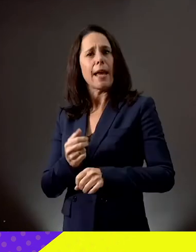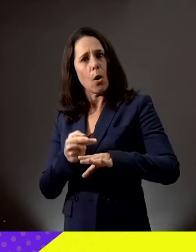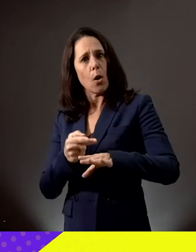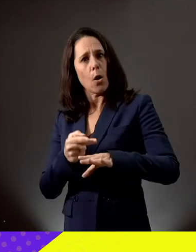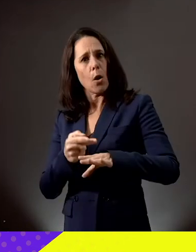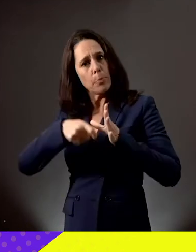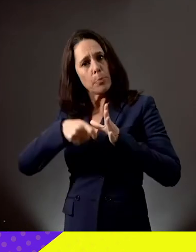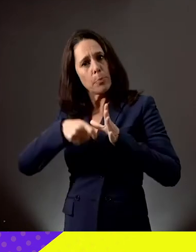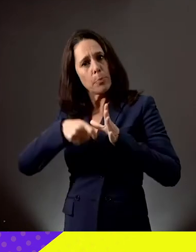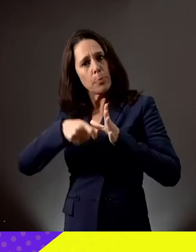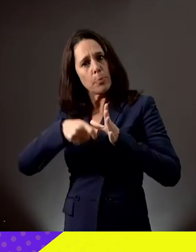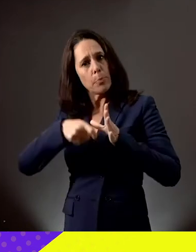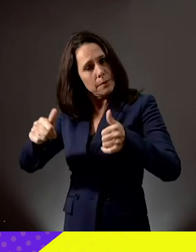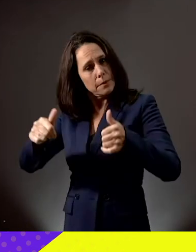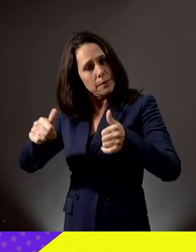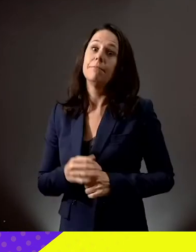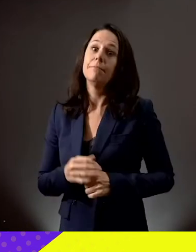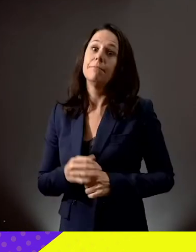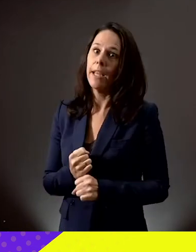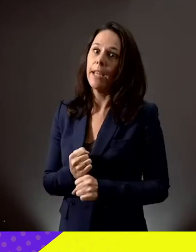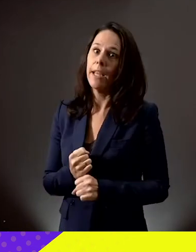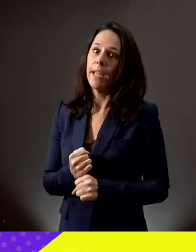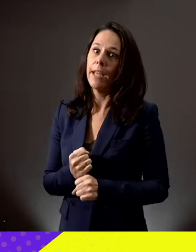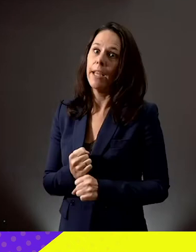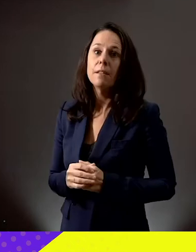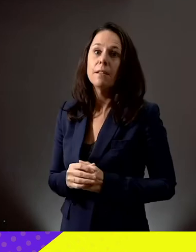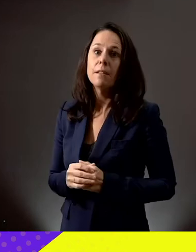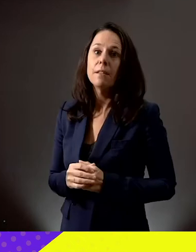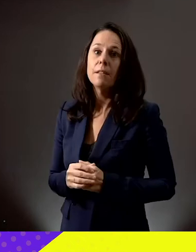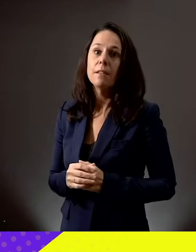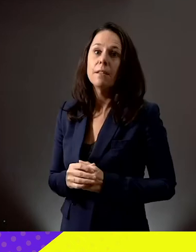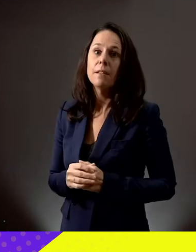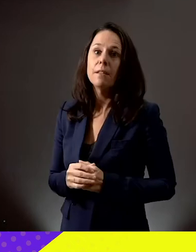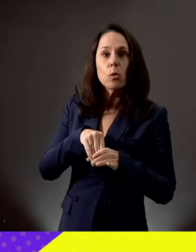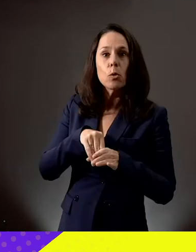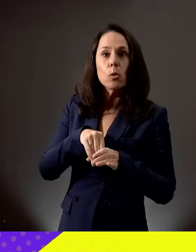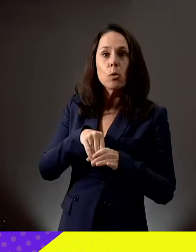Absolutely. We are an inclusive employer. And according to our core values...